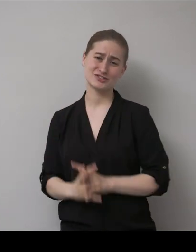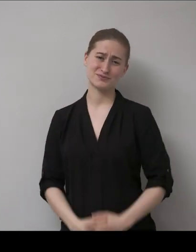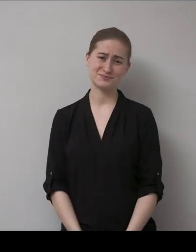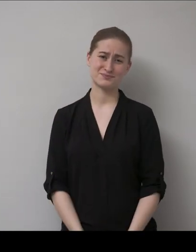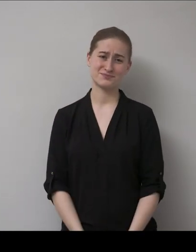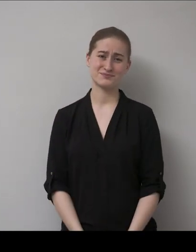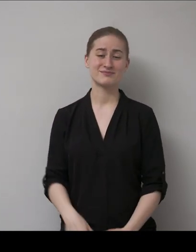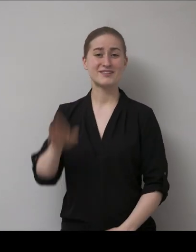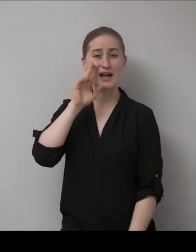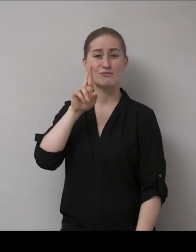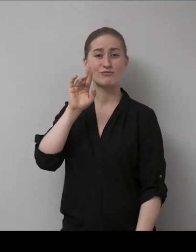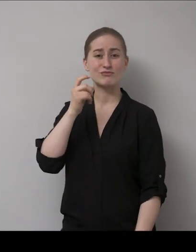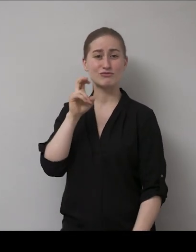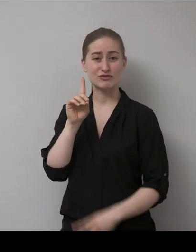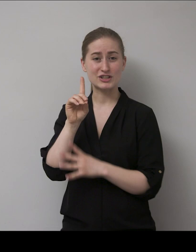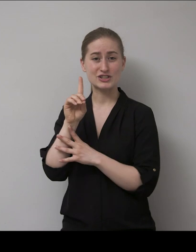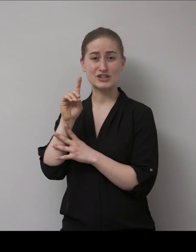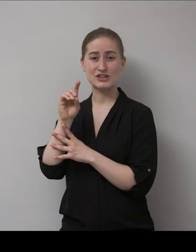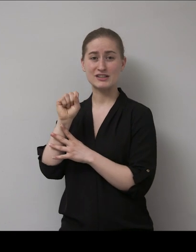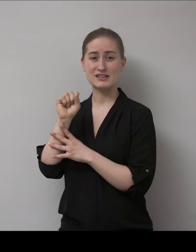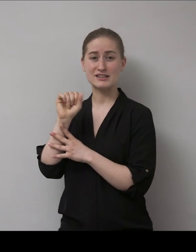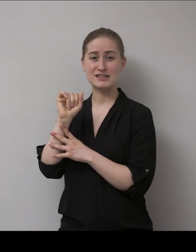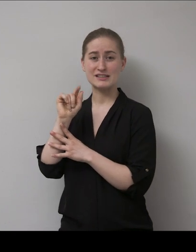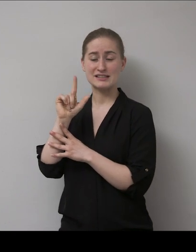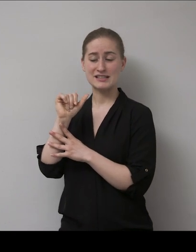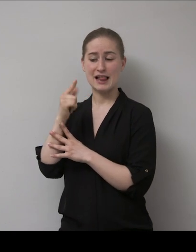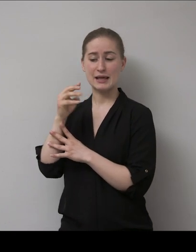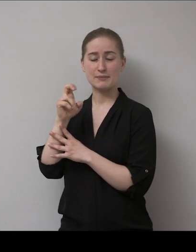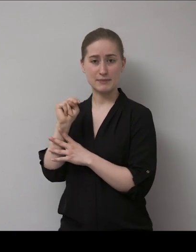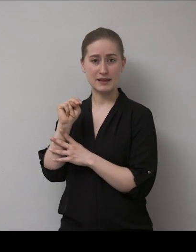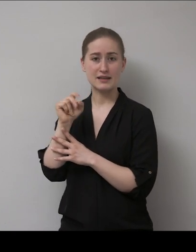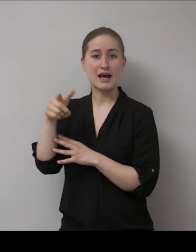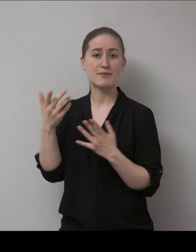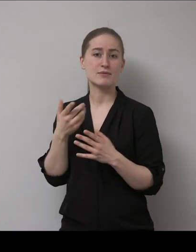I'm Richard Seligman, a faculty member in the MS program in Research Administration,